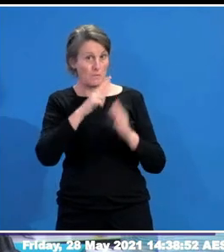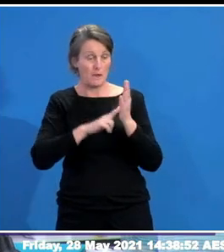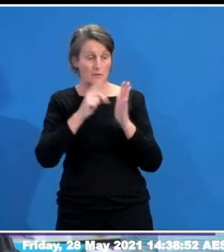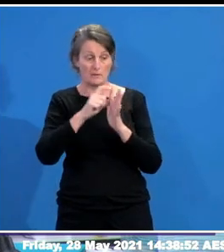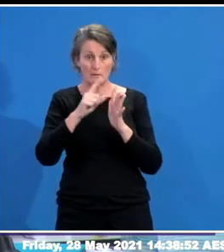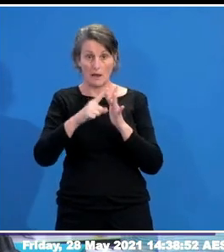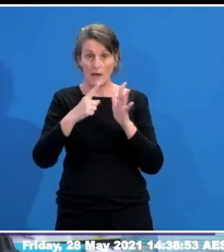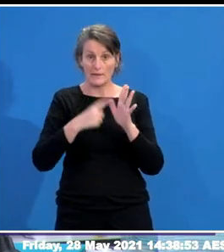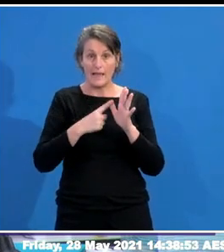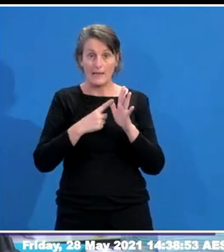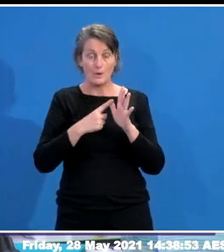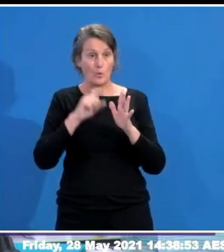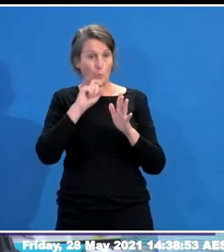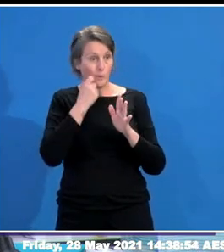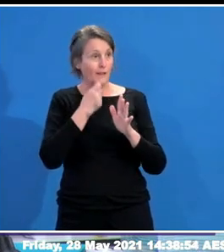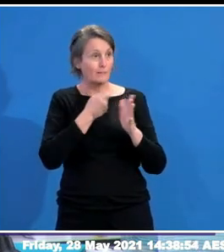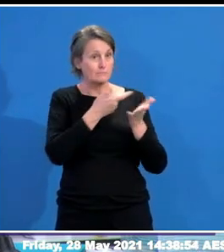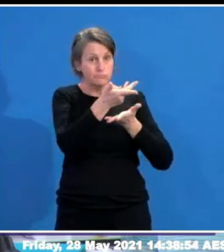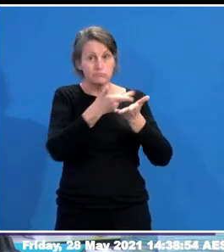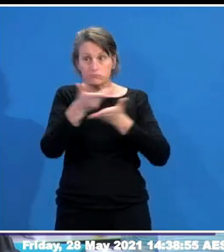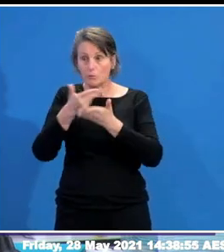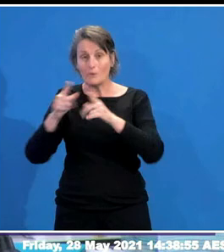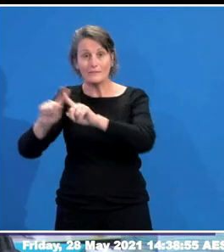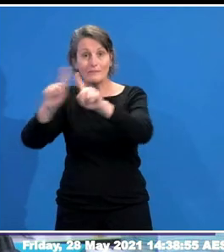kinds of providers, both for SDA and SIL?